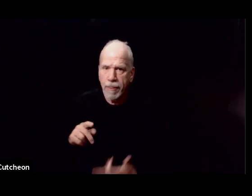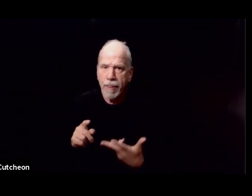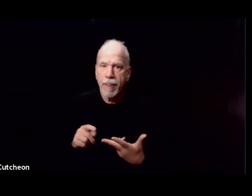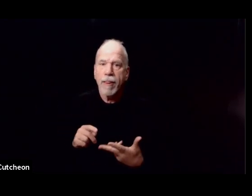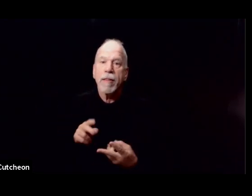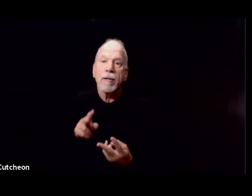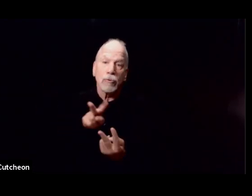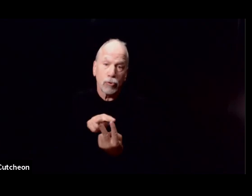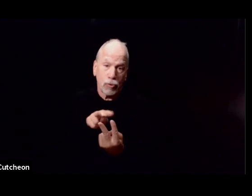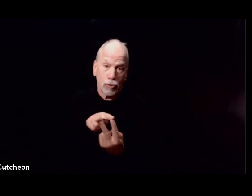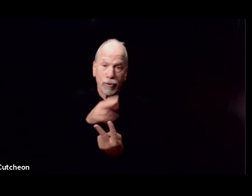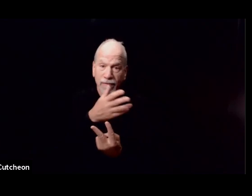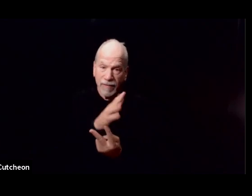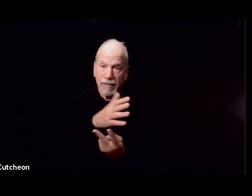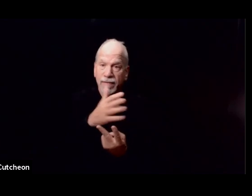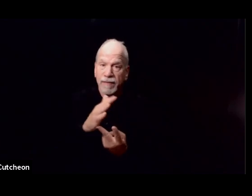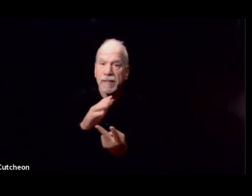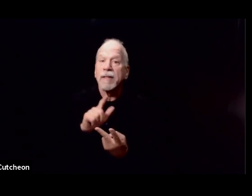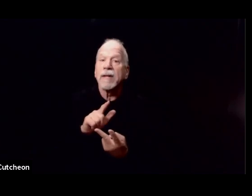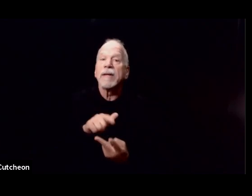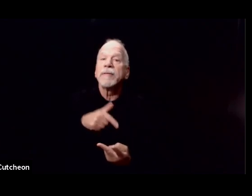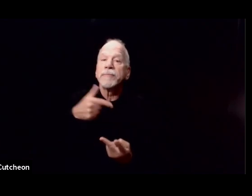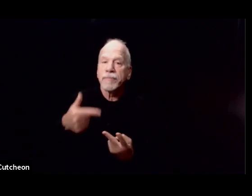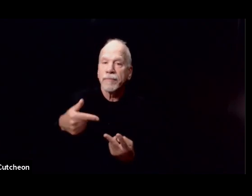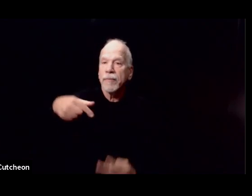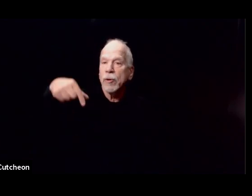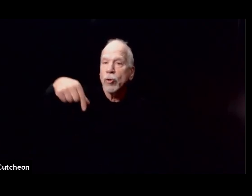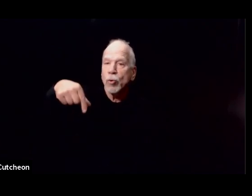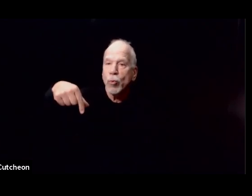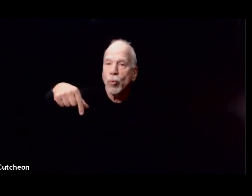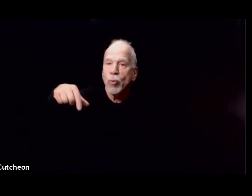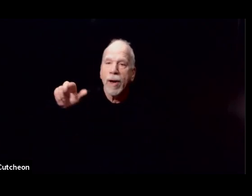Commissioner Malcolm: Thank you Kate. Good afternoon everyone. Thanks for joining us